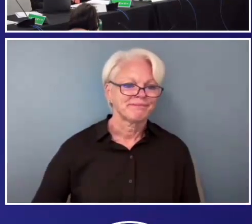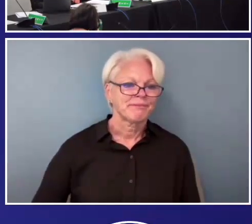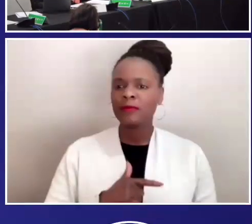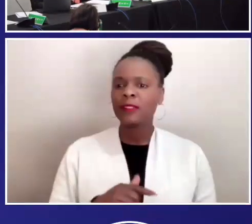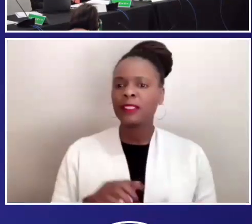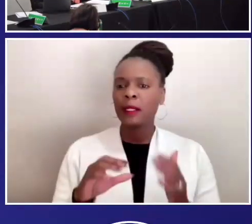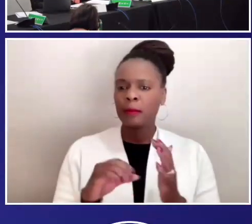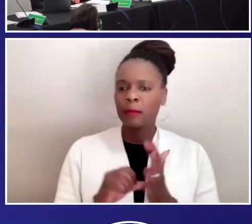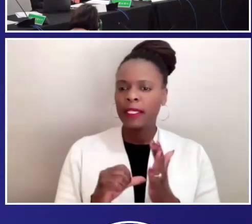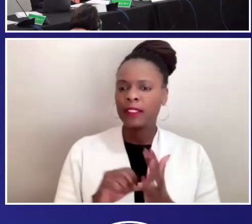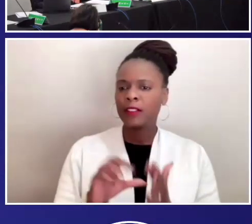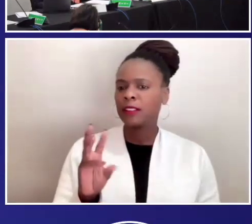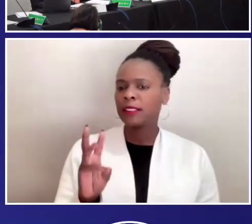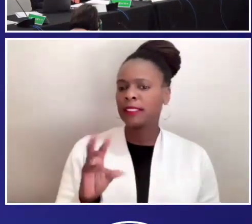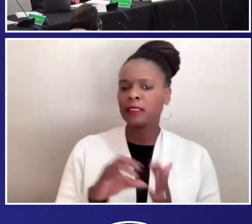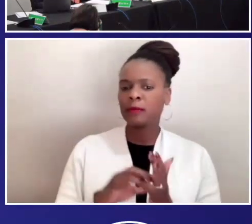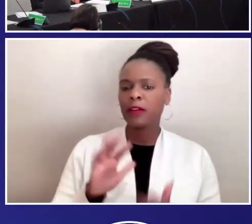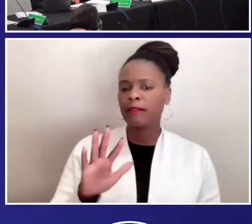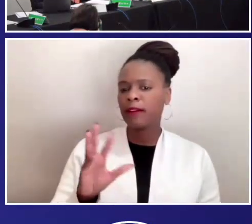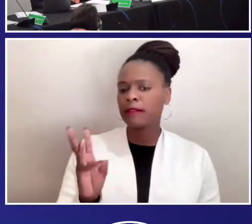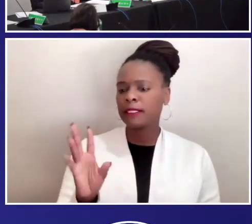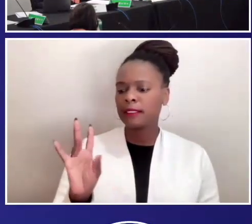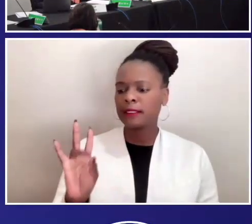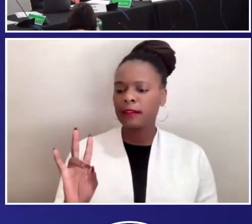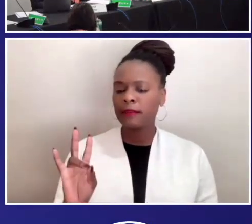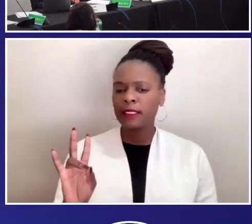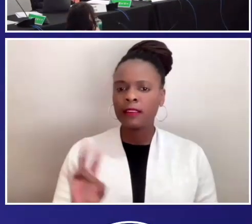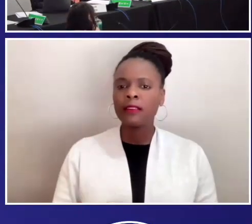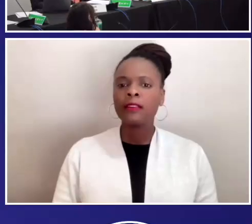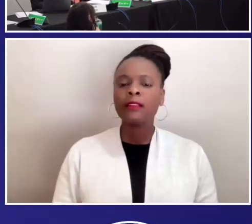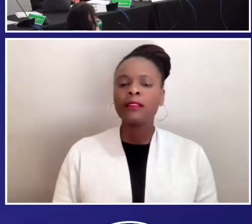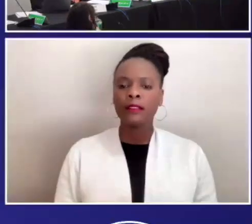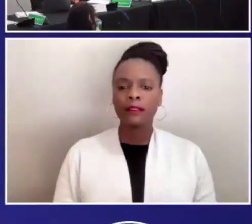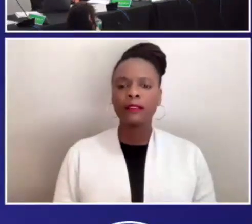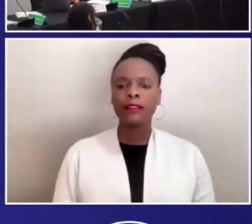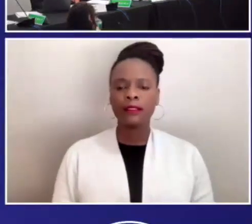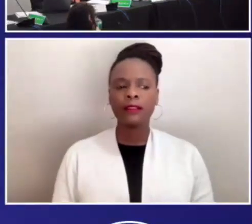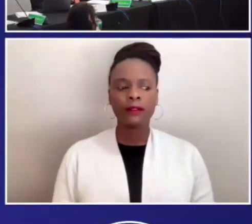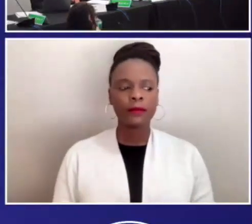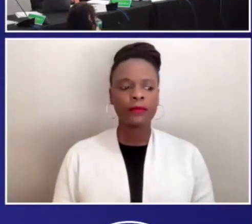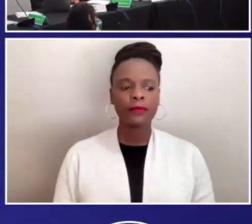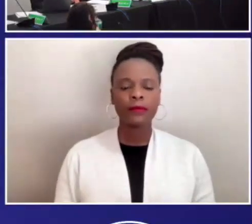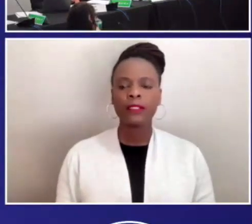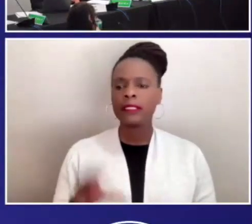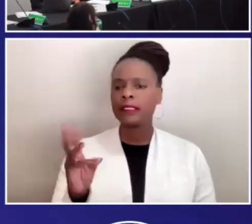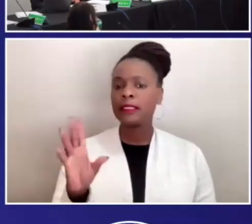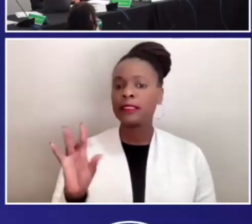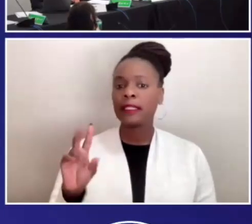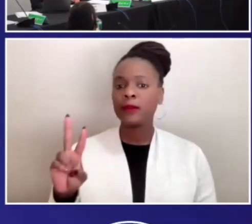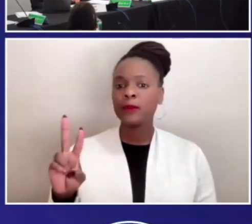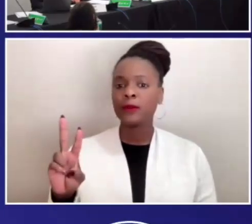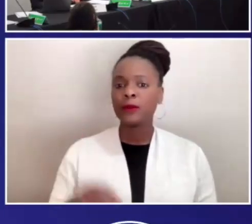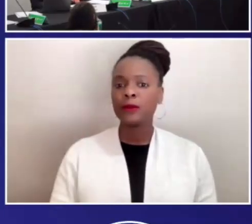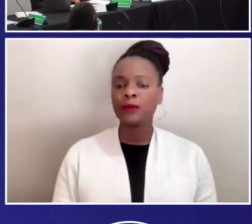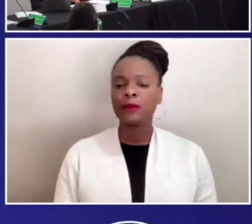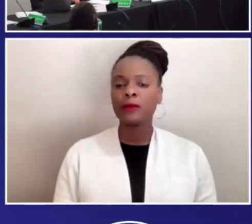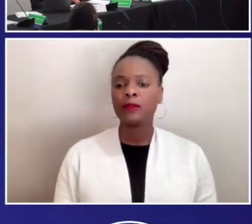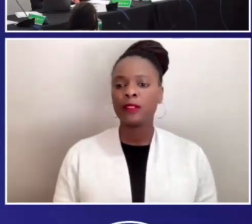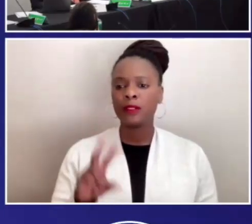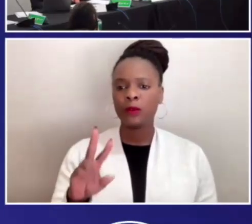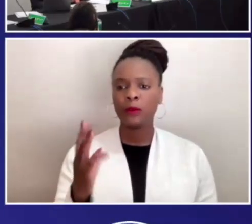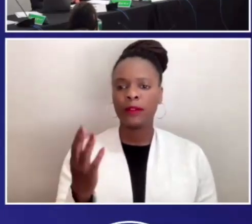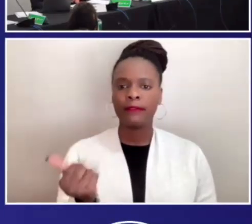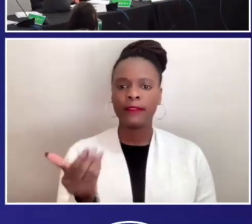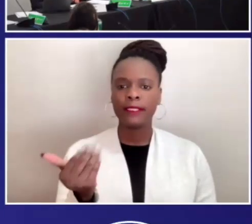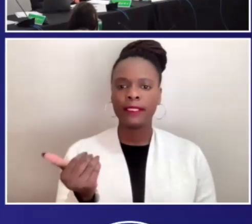please? On 682.215, page six.